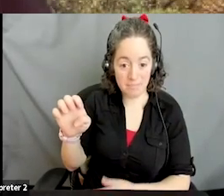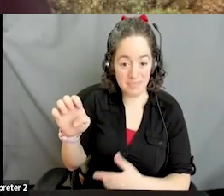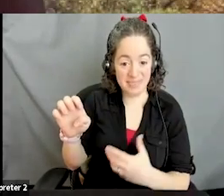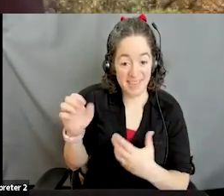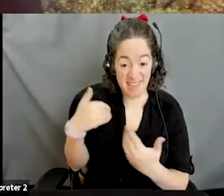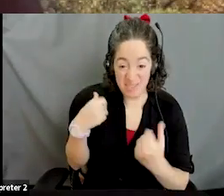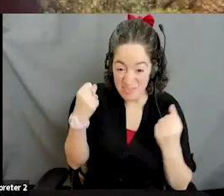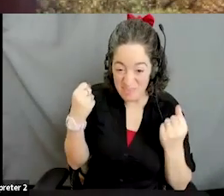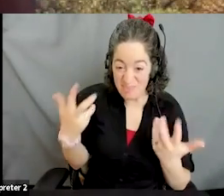they're not great.